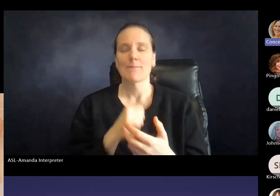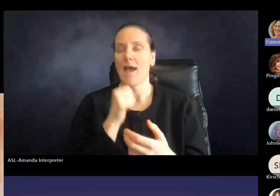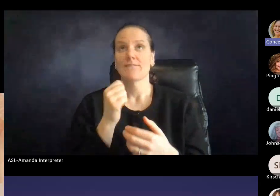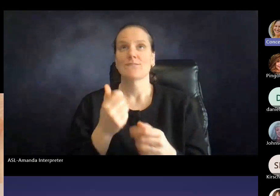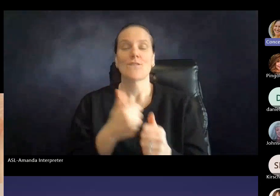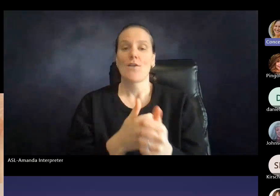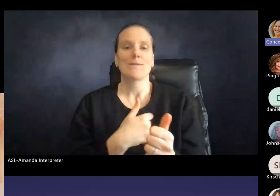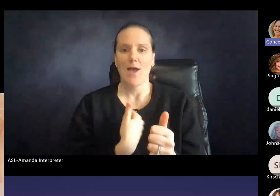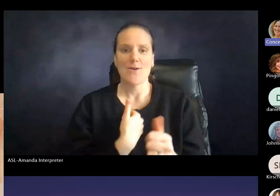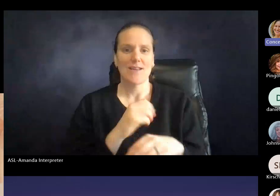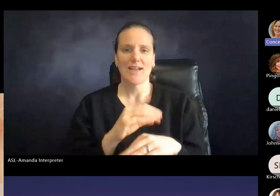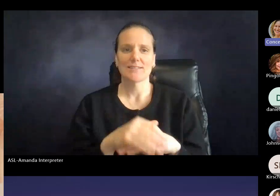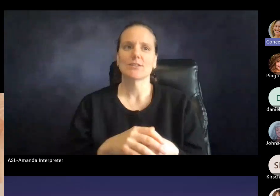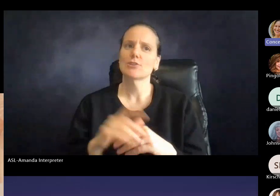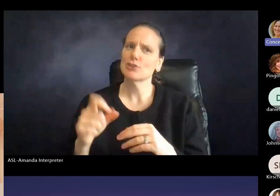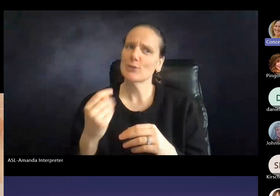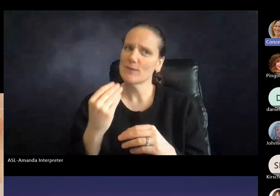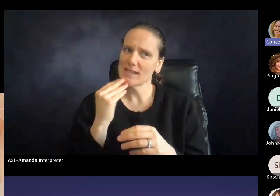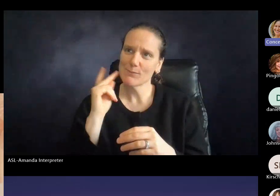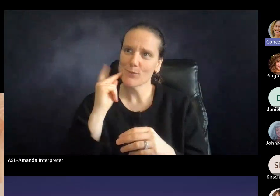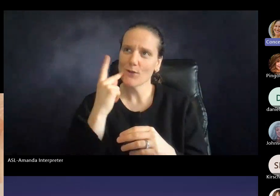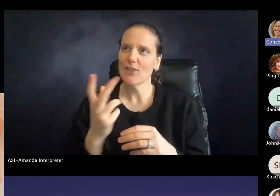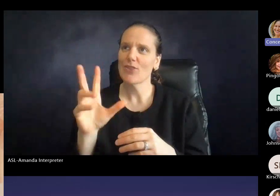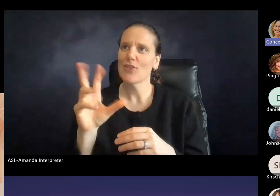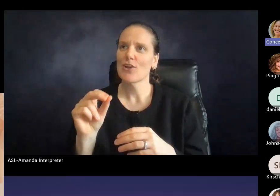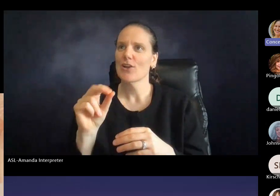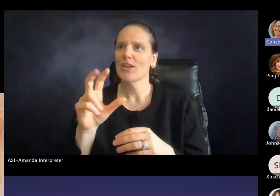Should you be eating protein within 30 to 45 minutes of waking up?